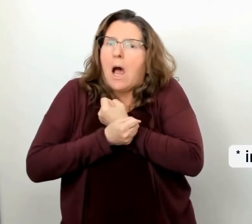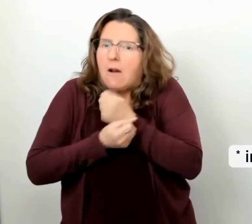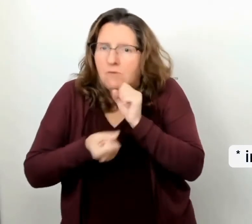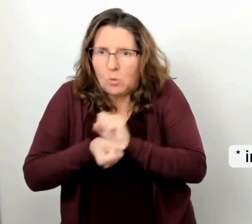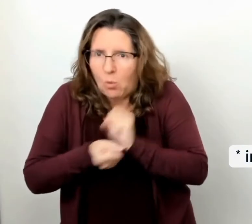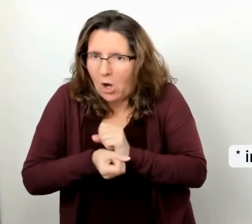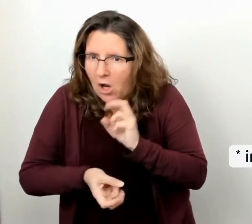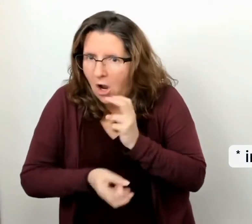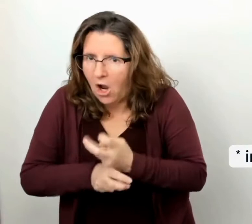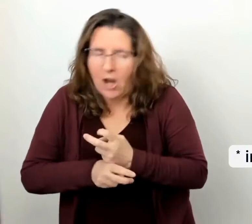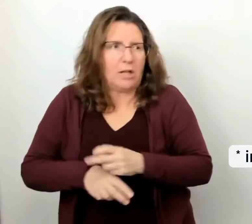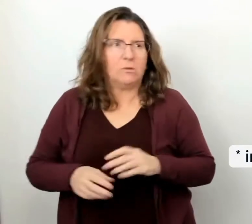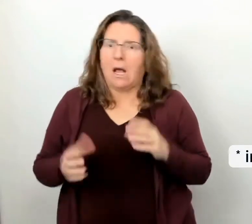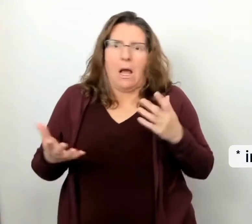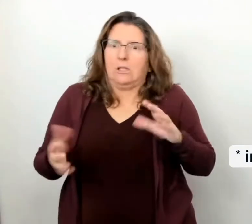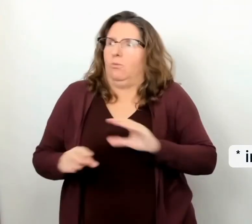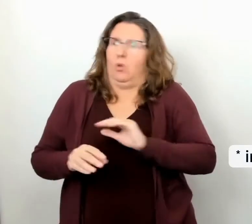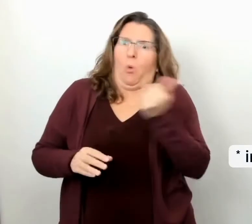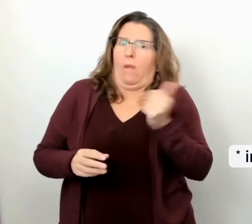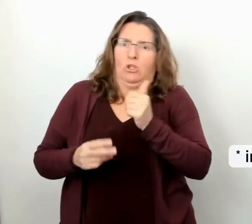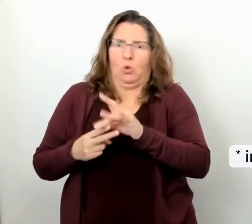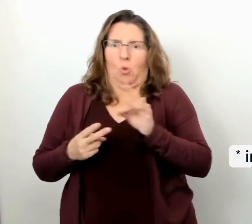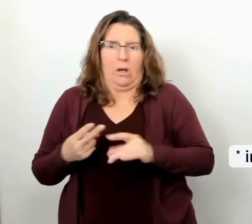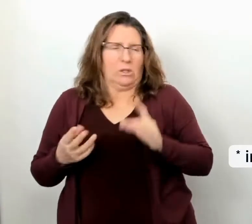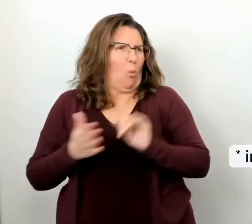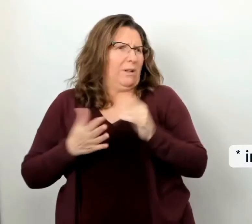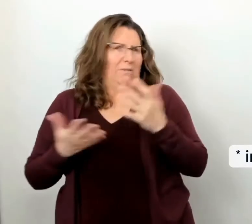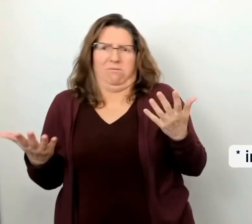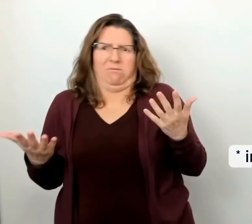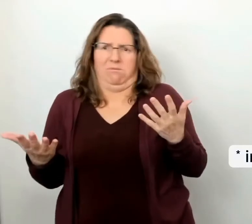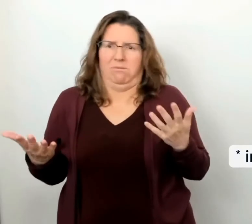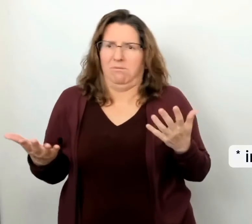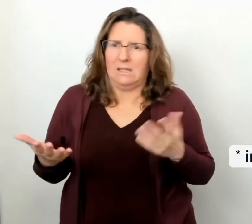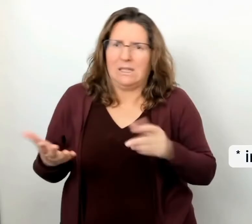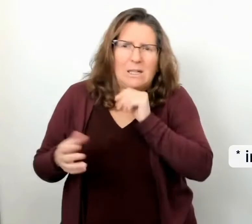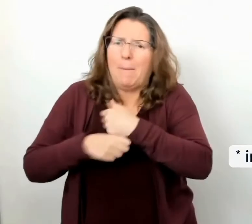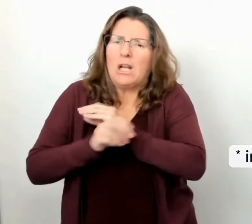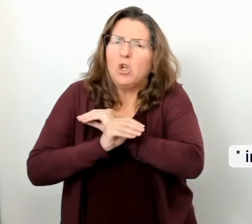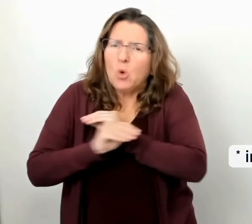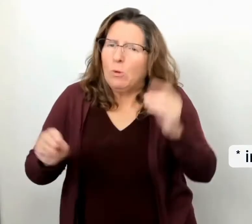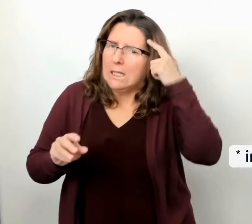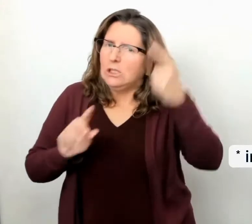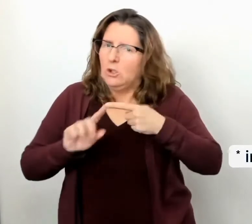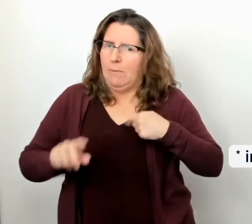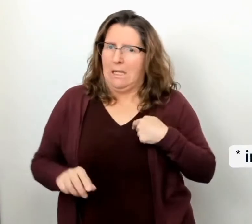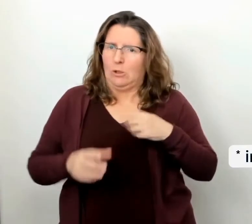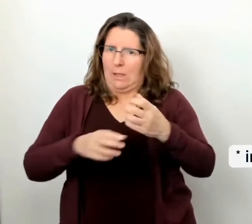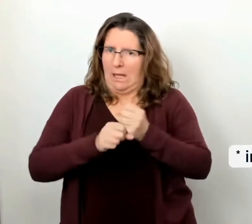It's not that I loved working that hard. I had no other choice. Why should I be given an award for that?